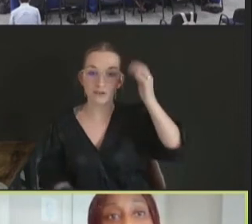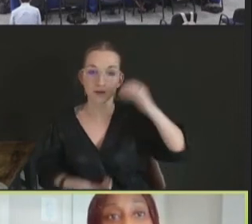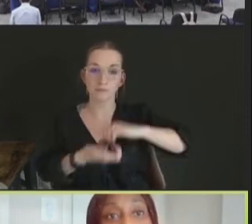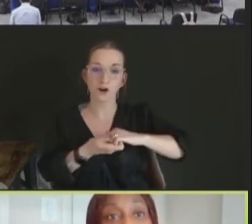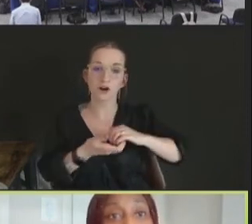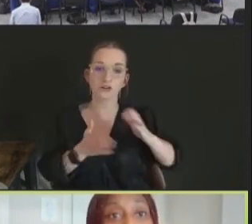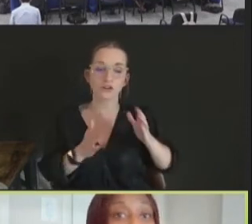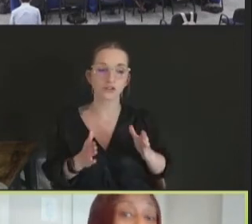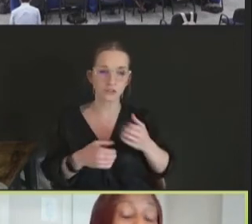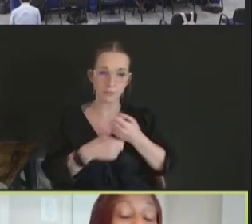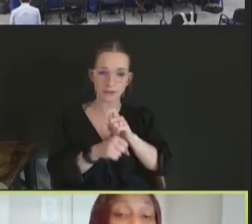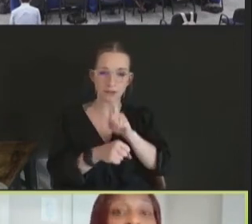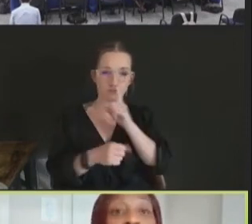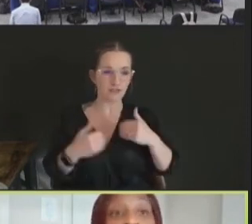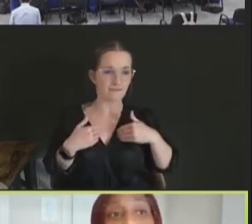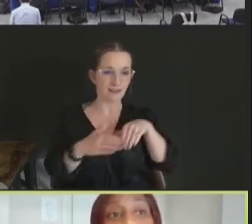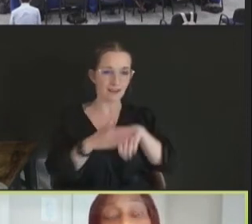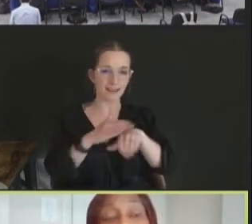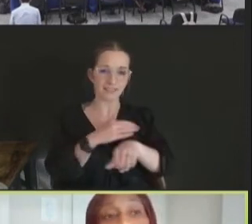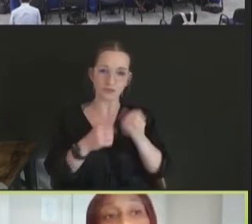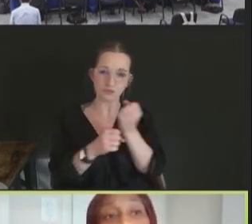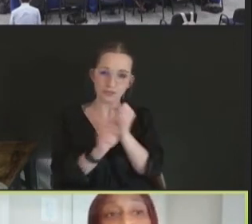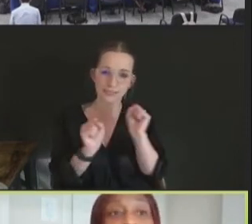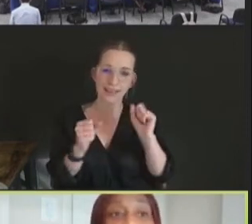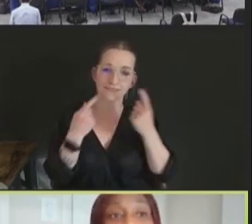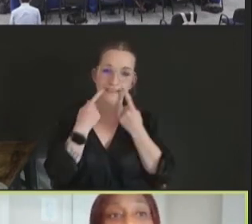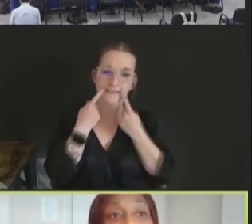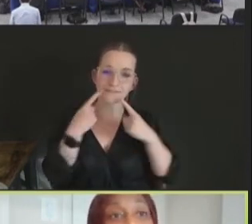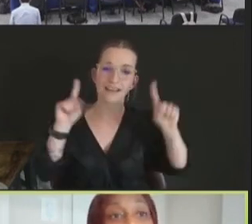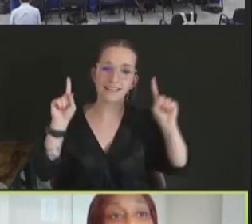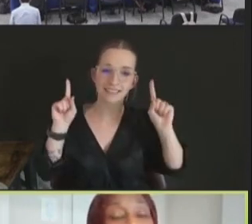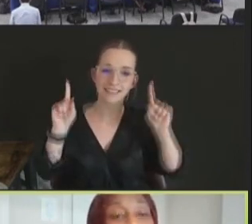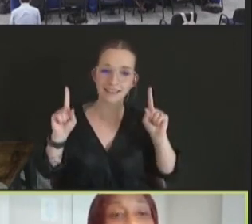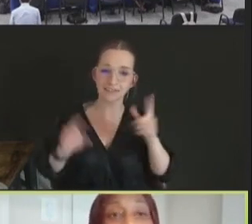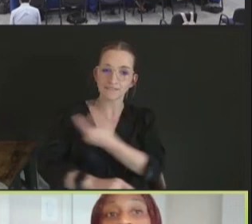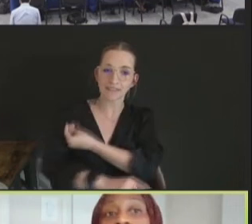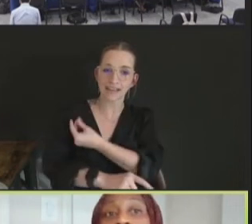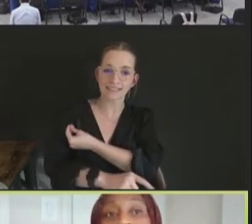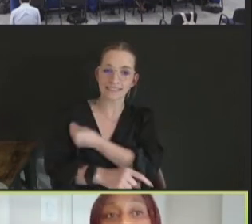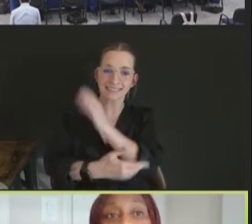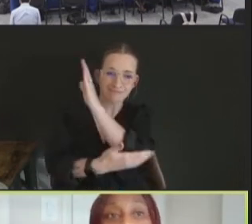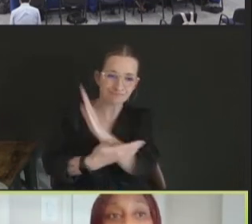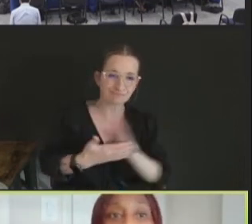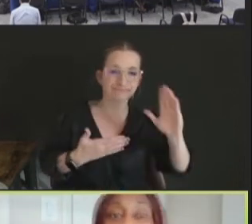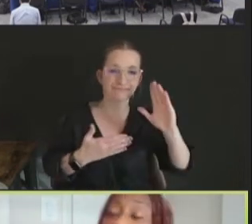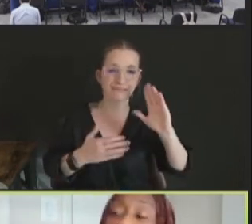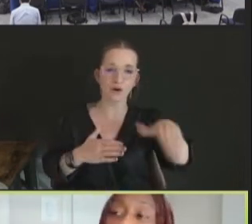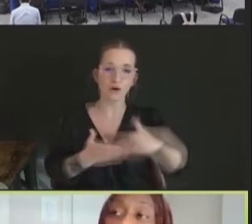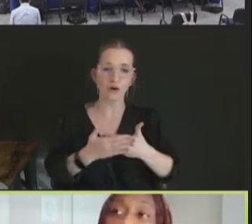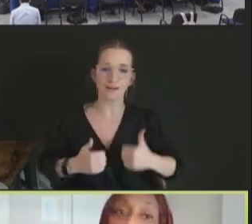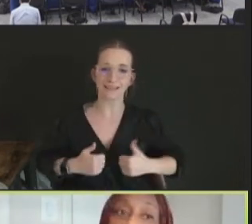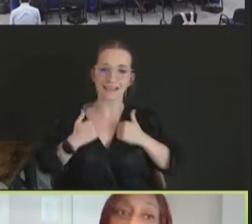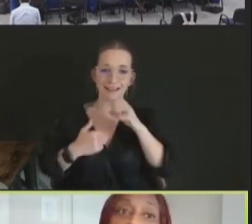vaccines across the age spectrum for Indian Americans and Alaska Natives served by the